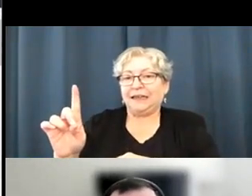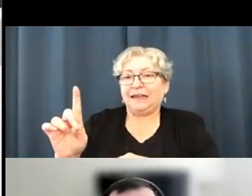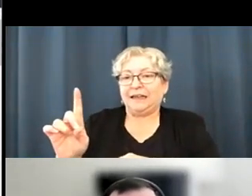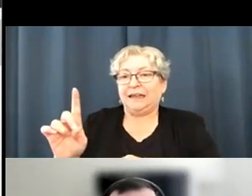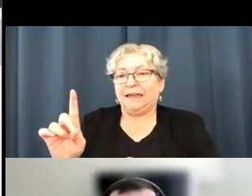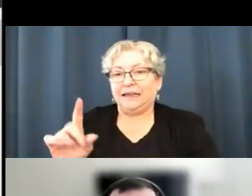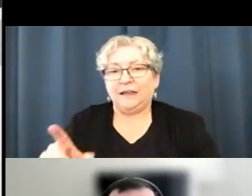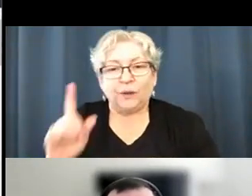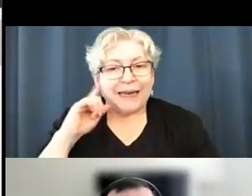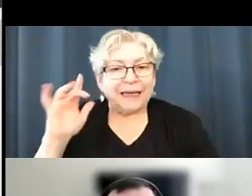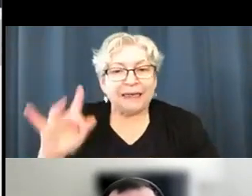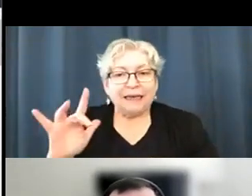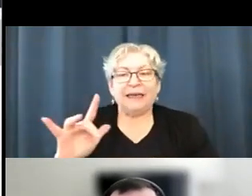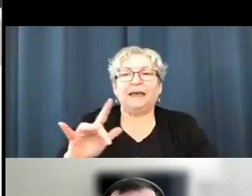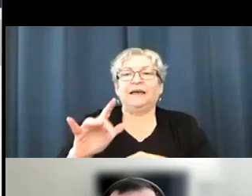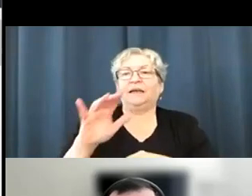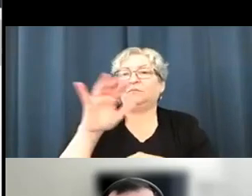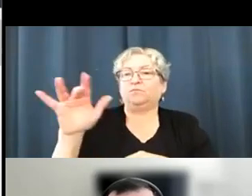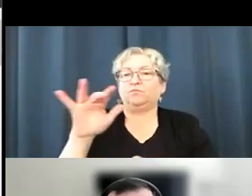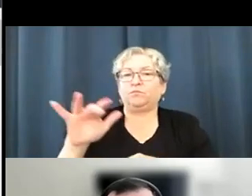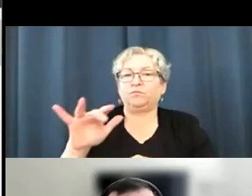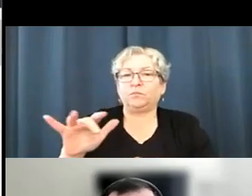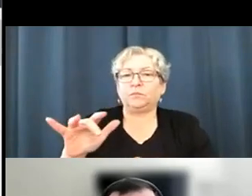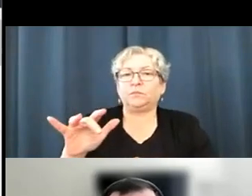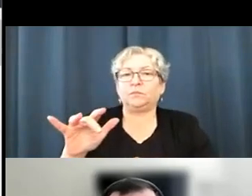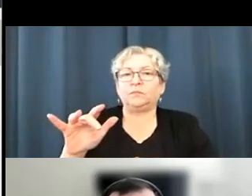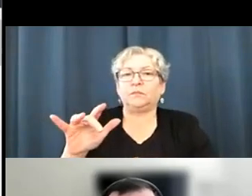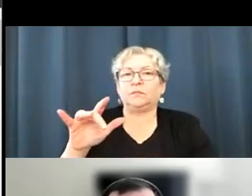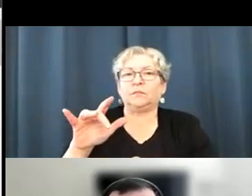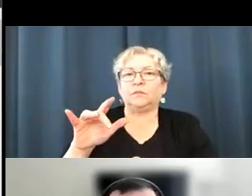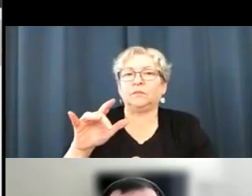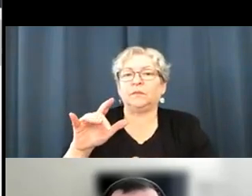[Narrator] Navigation, landmark, breadcrumb. Landmark, navigation, landmark